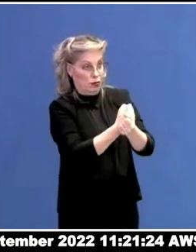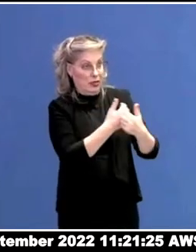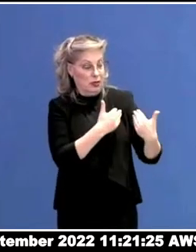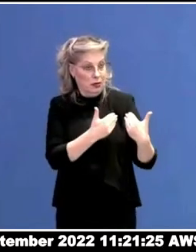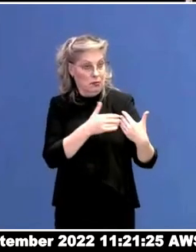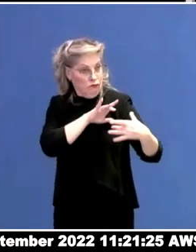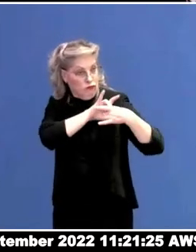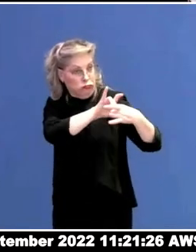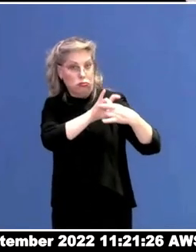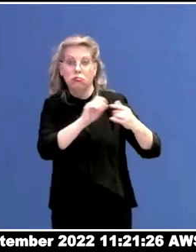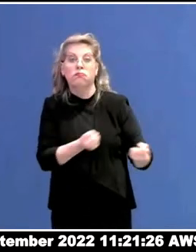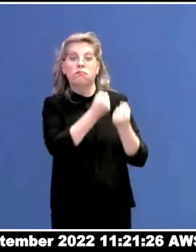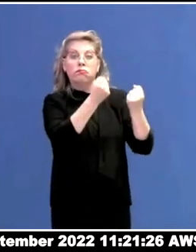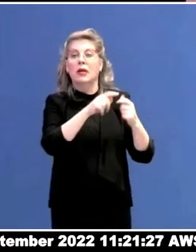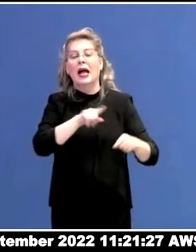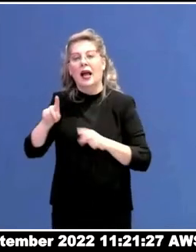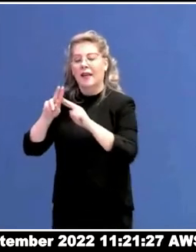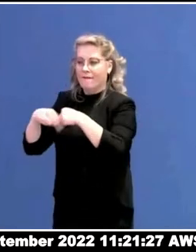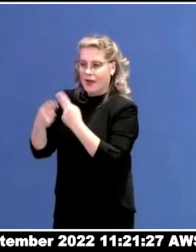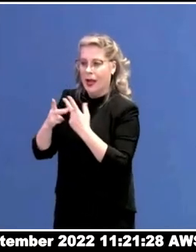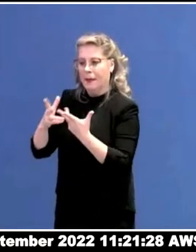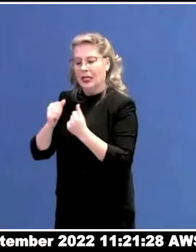They were accessible and we could go to the units.